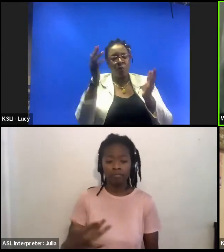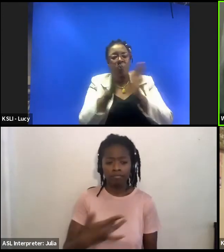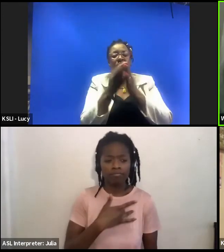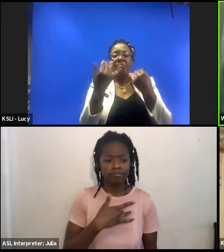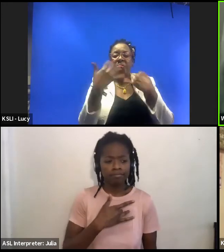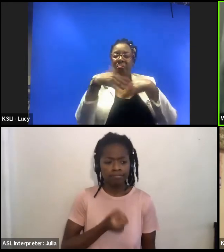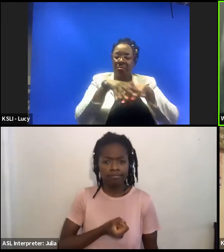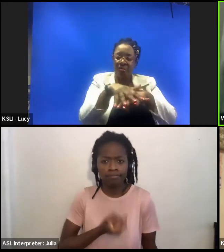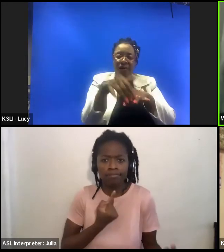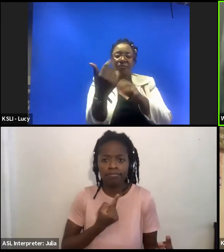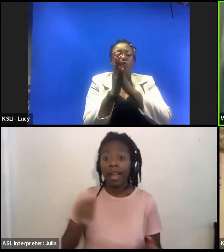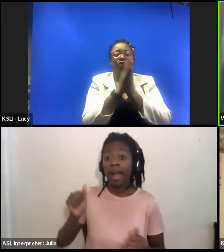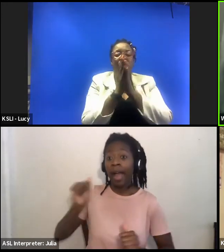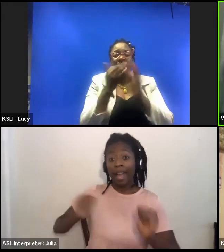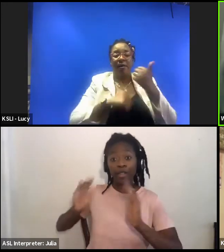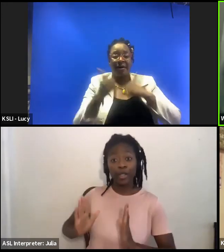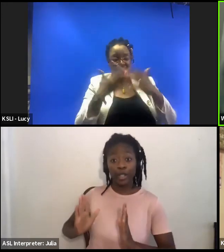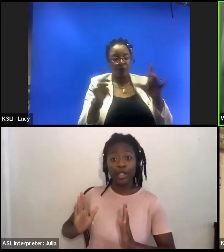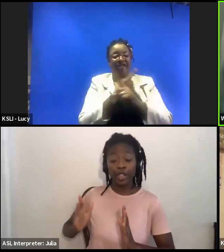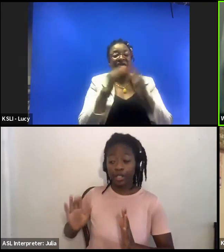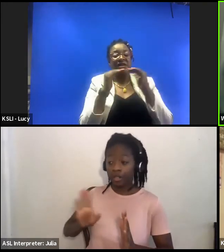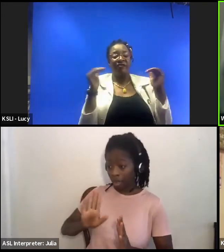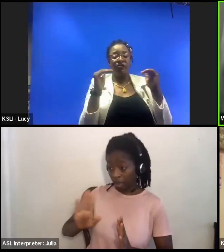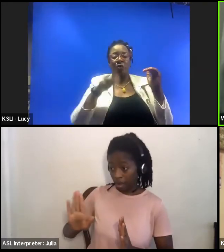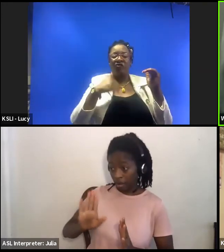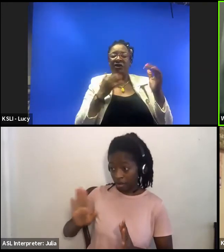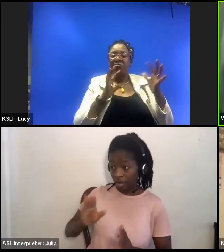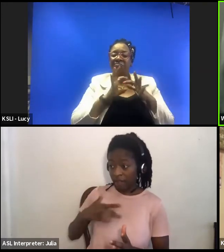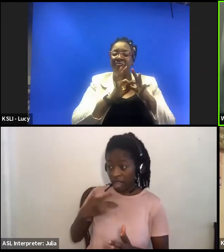I felt very connected to them, to what they were going through.